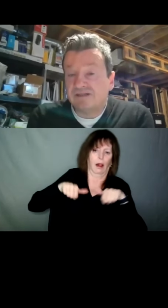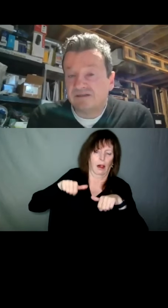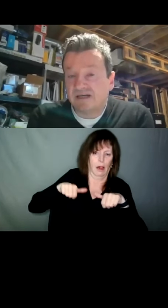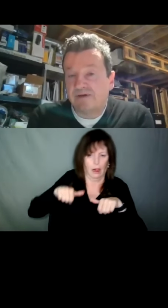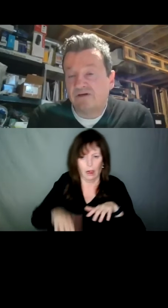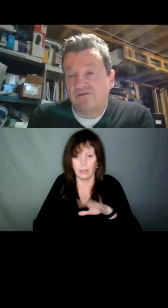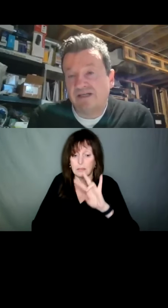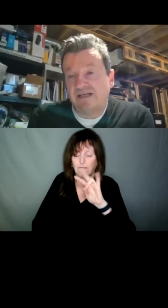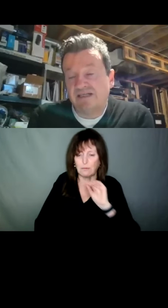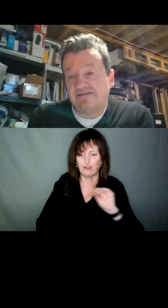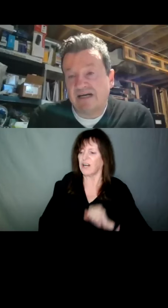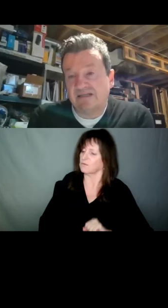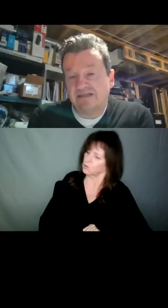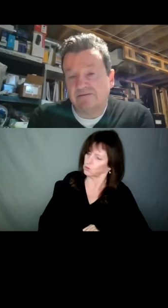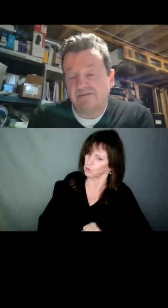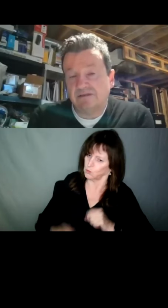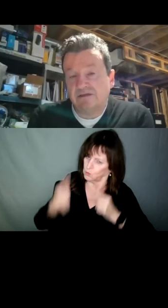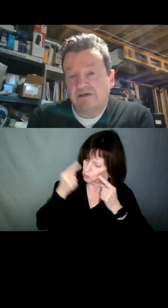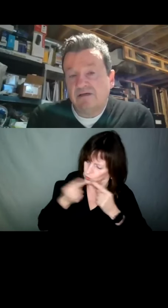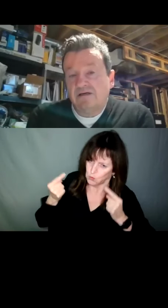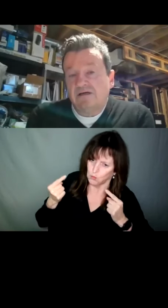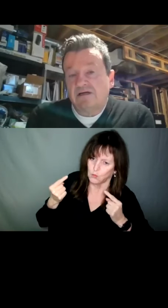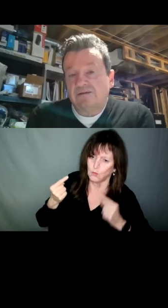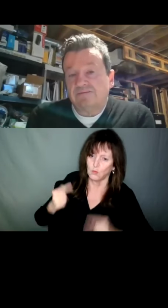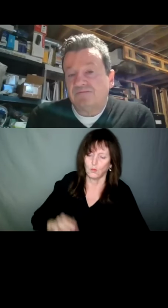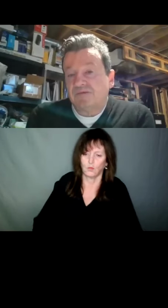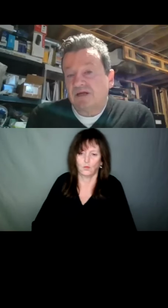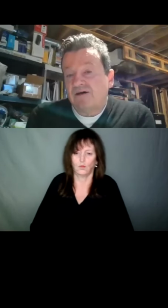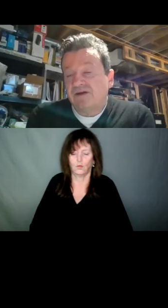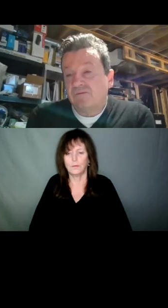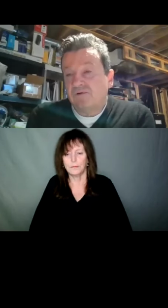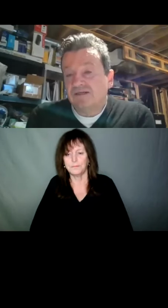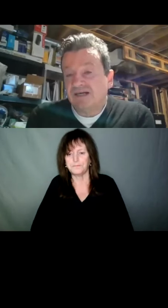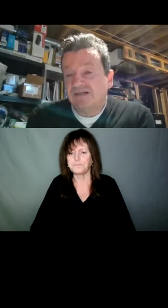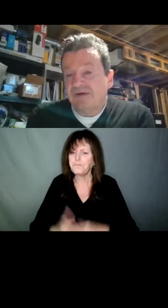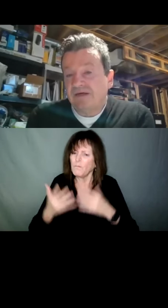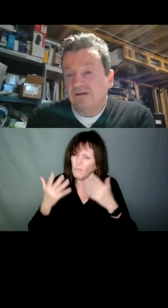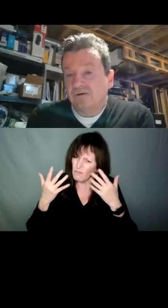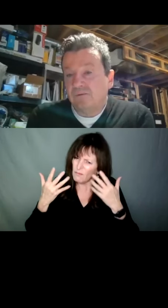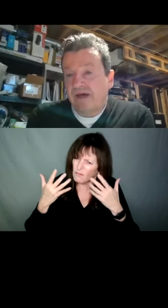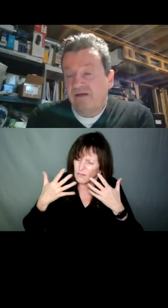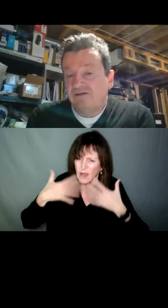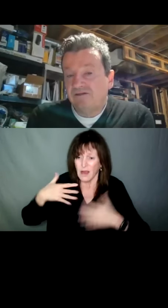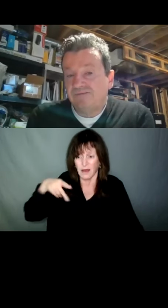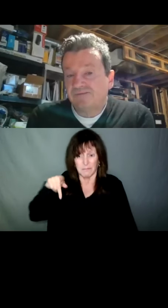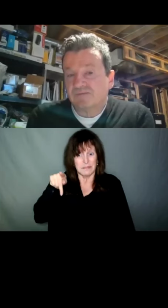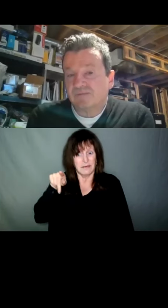7% opposed vaccine. Unfortunately, about 50% of our personal support workers